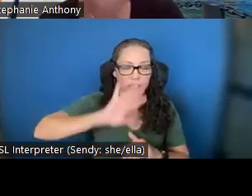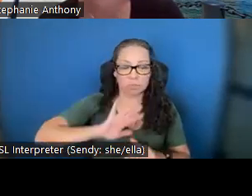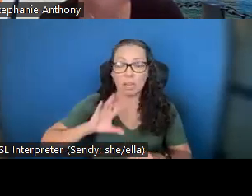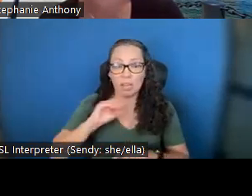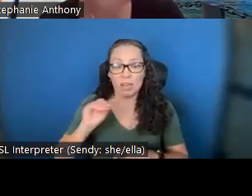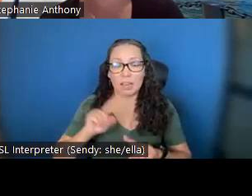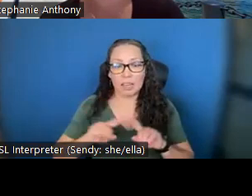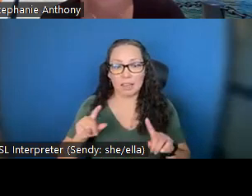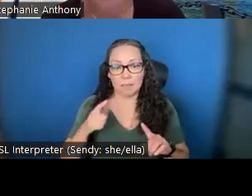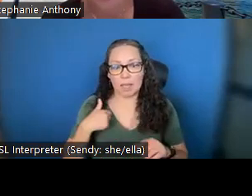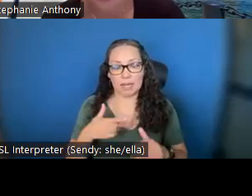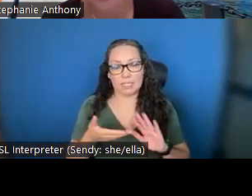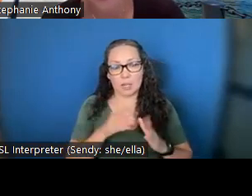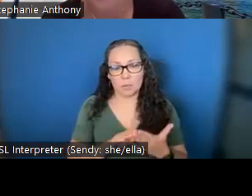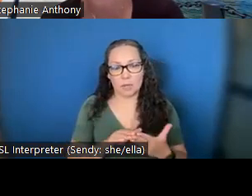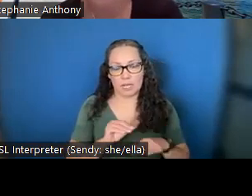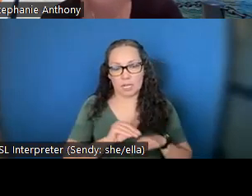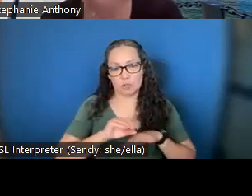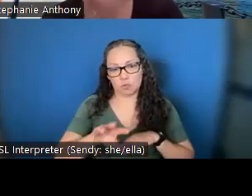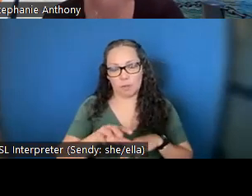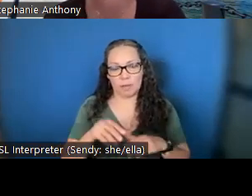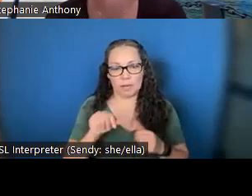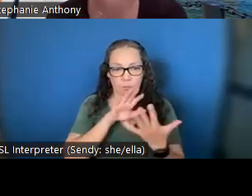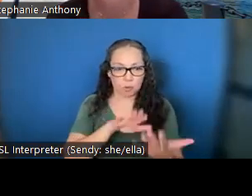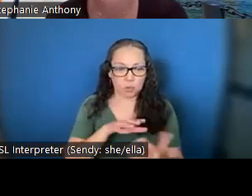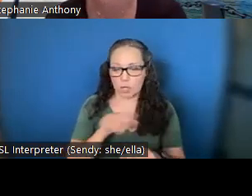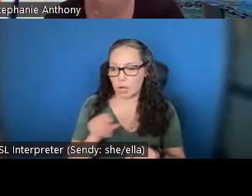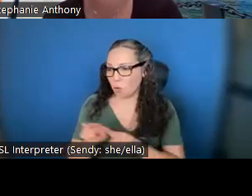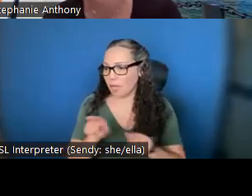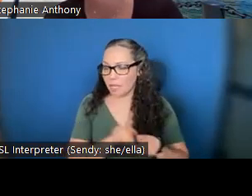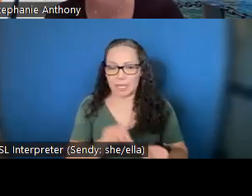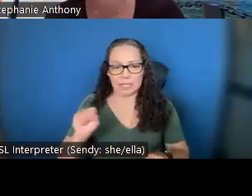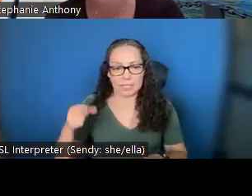community-driven planning approach in conjunction with st stakeholders developing strategies for